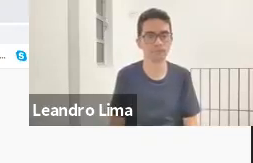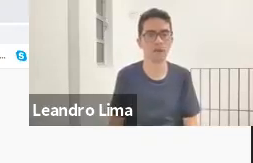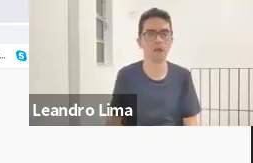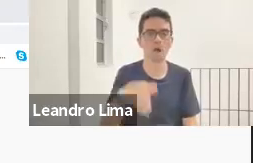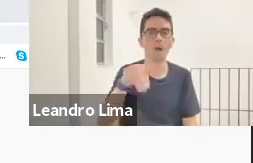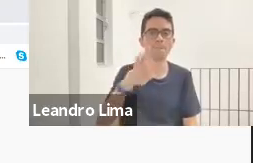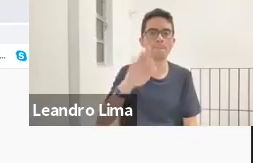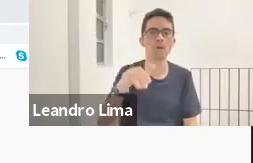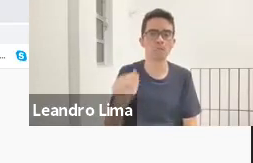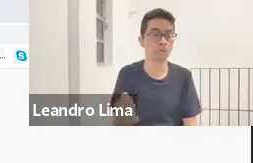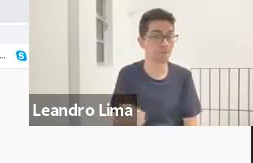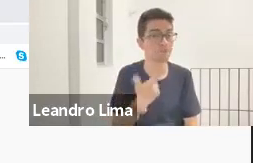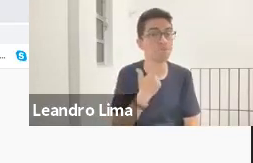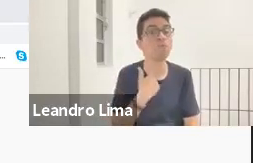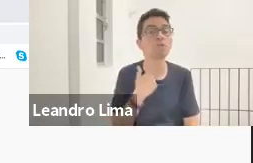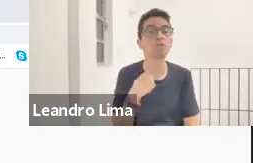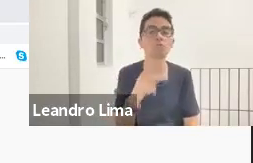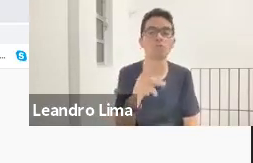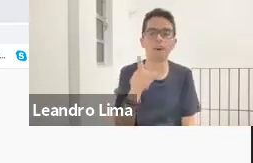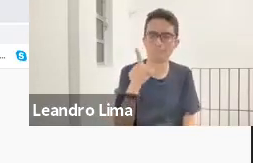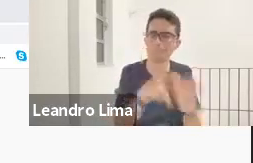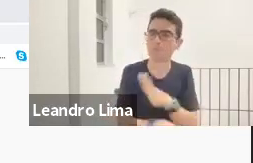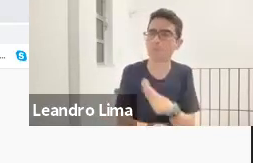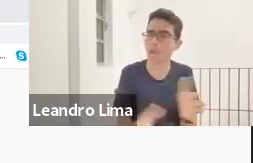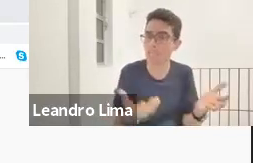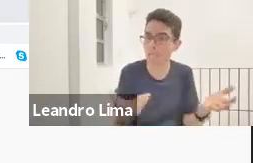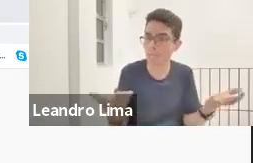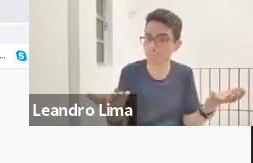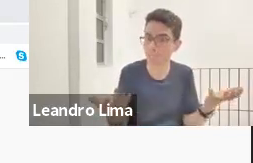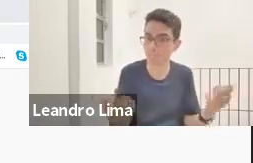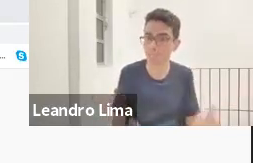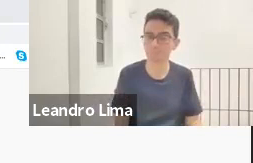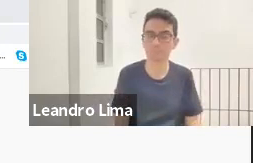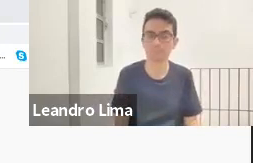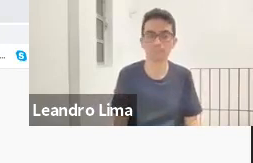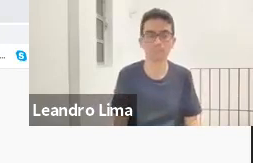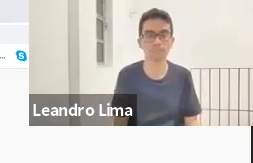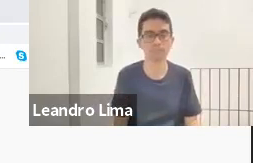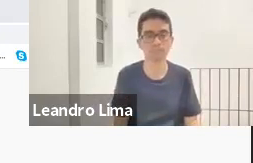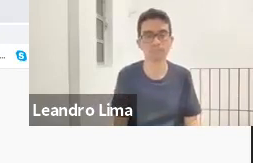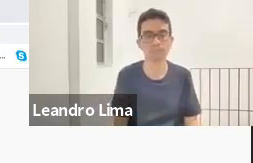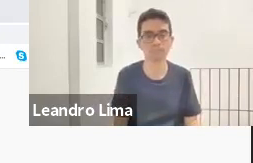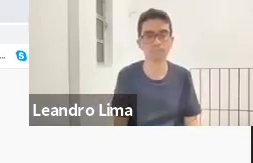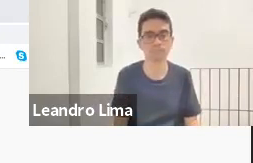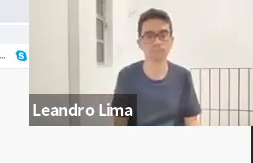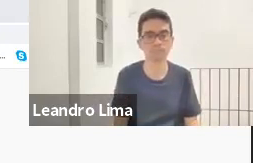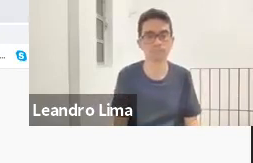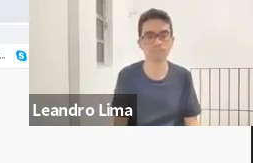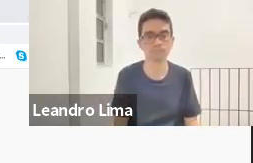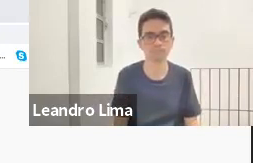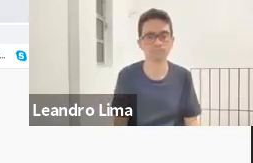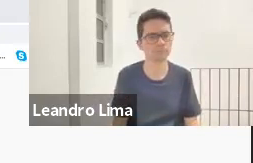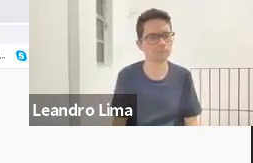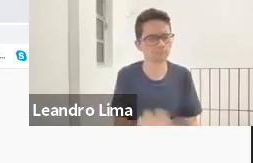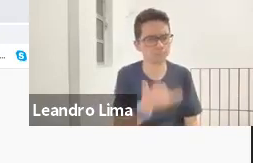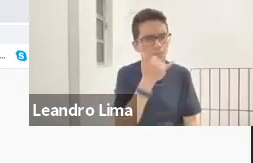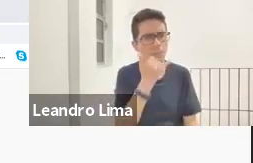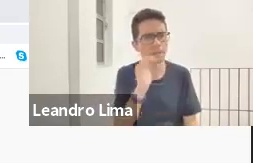ask yours. do it's going to take right buddy can, they can see.